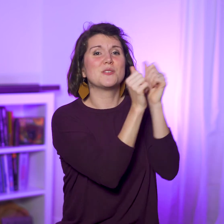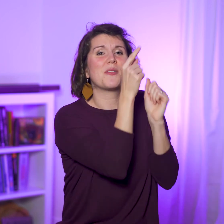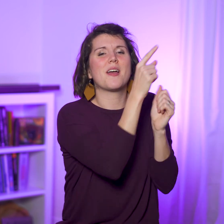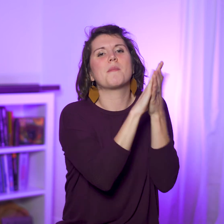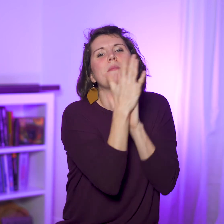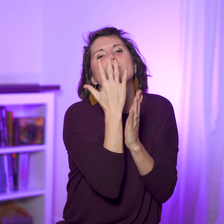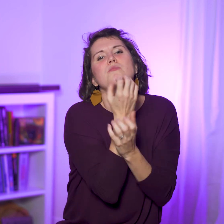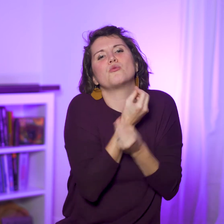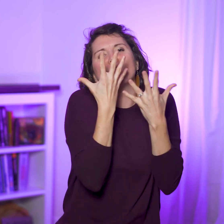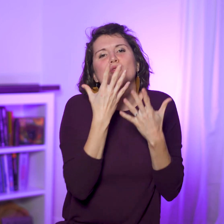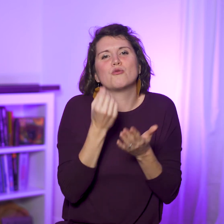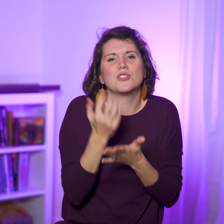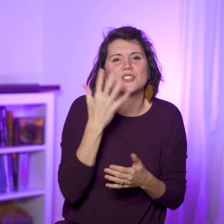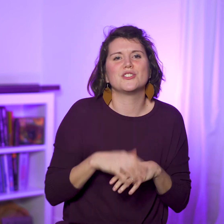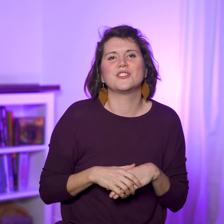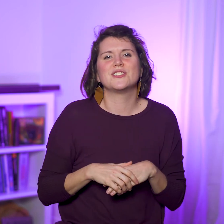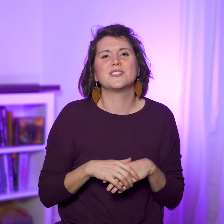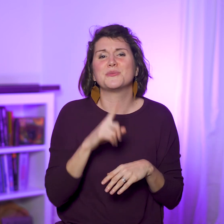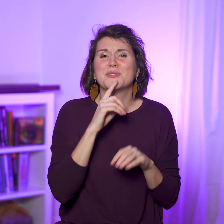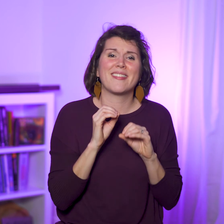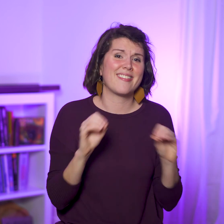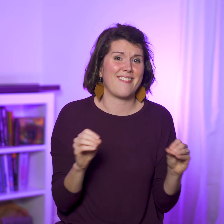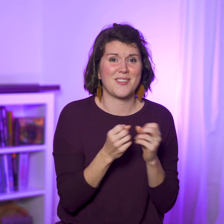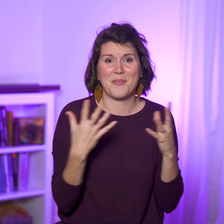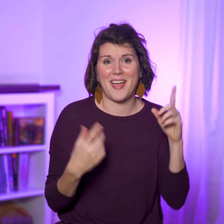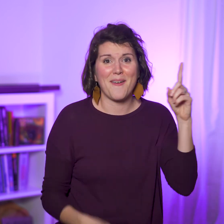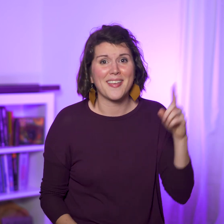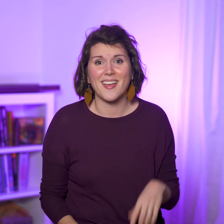with Him so rich and beautiful. It’s nothing without Him—